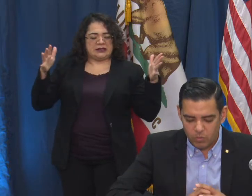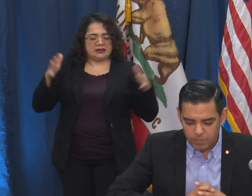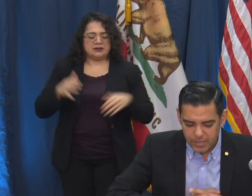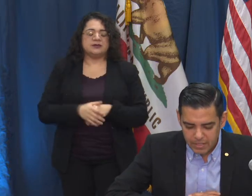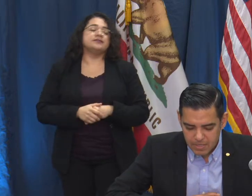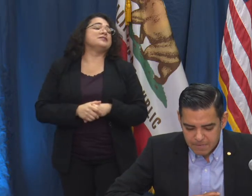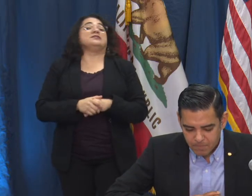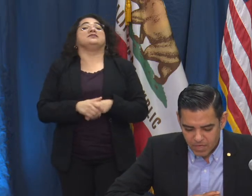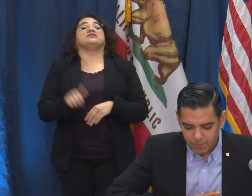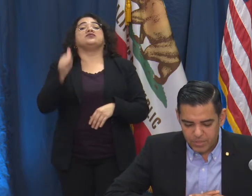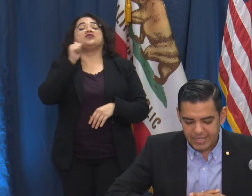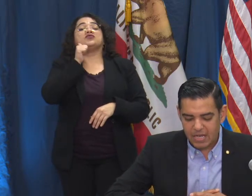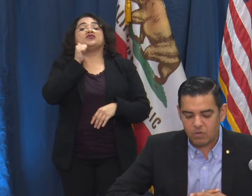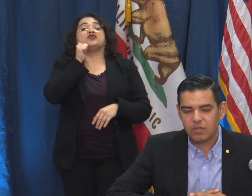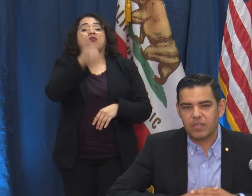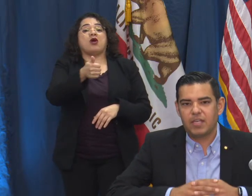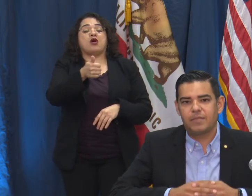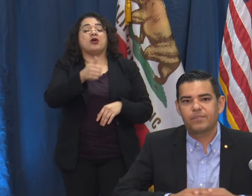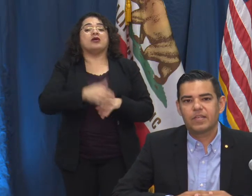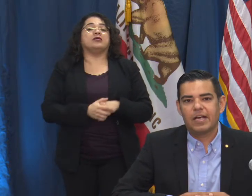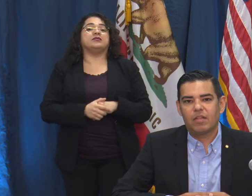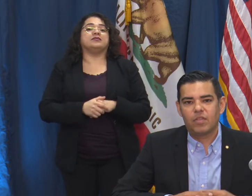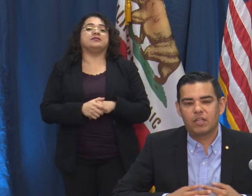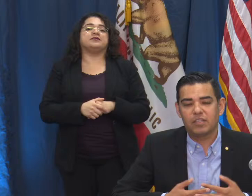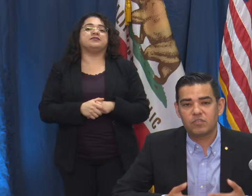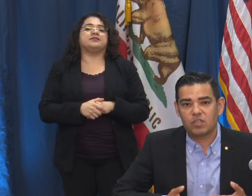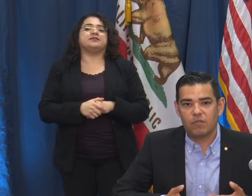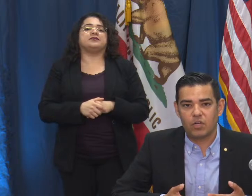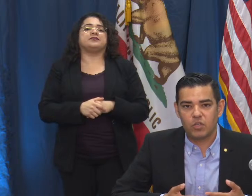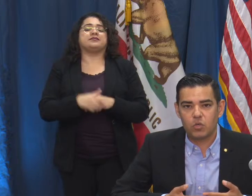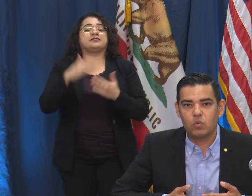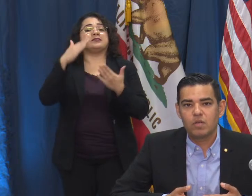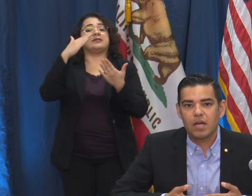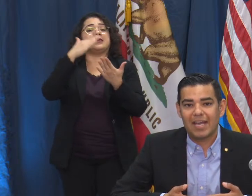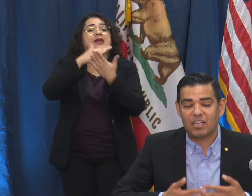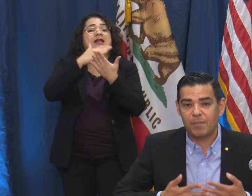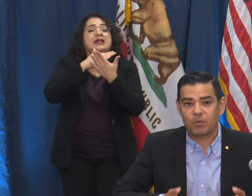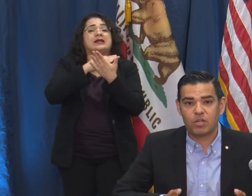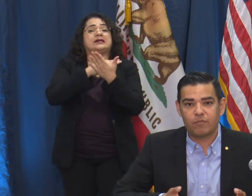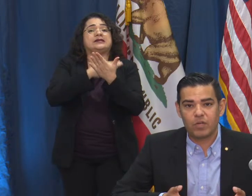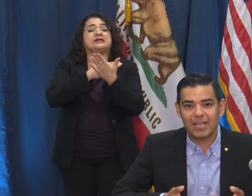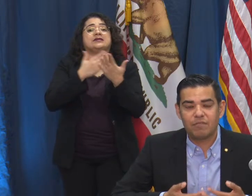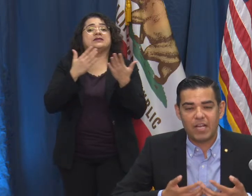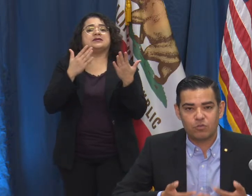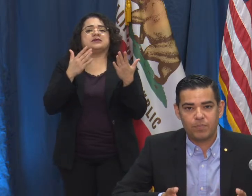will be putting out the the list of our new Economic Recovery Advisory Board